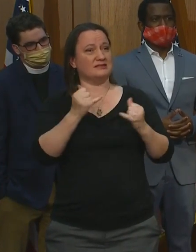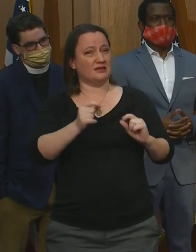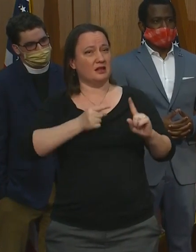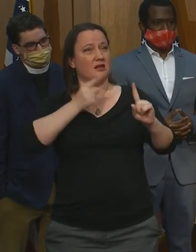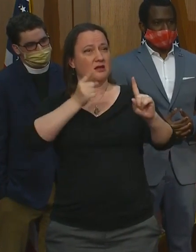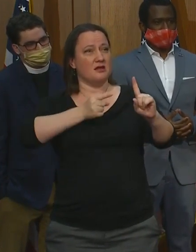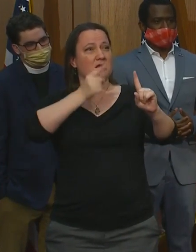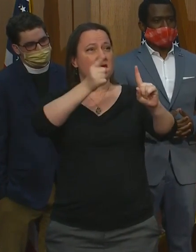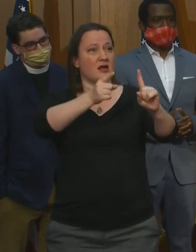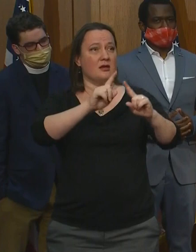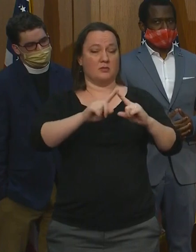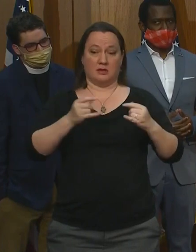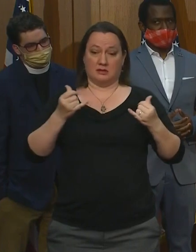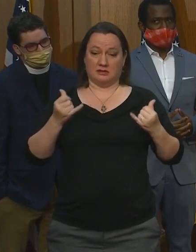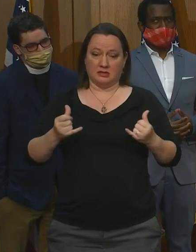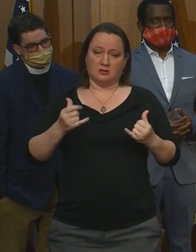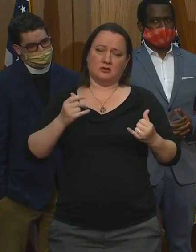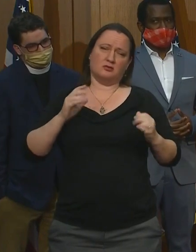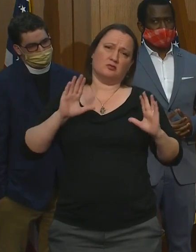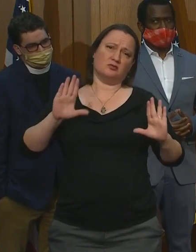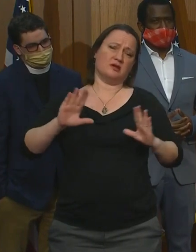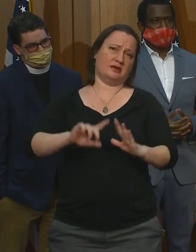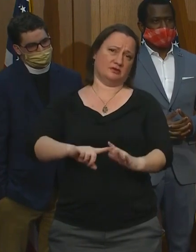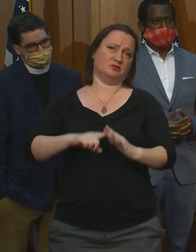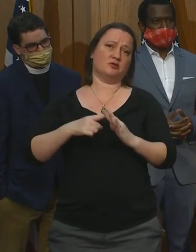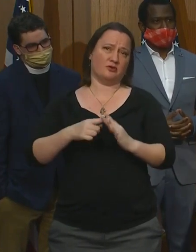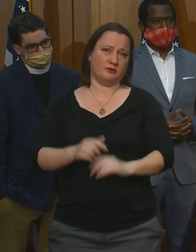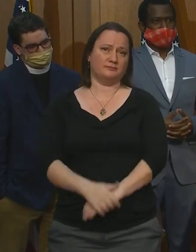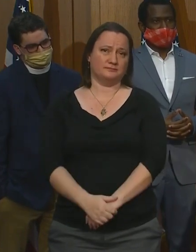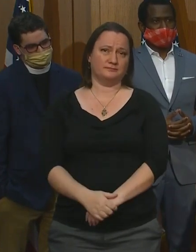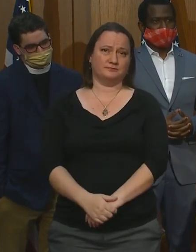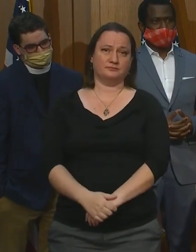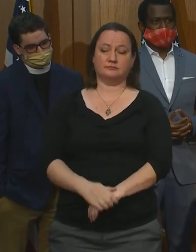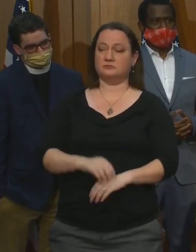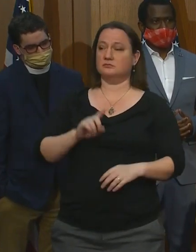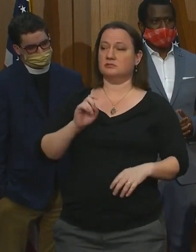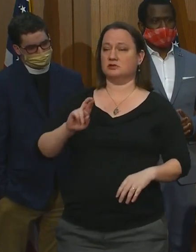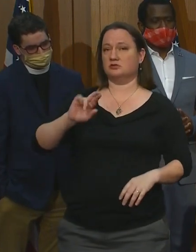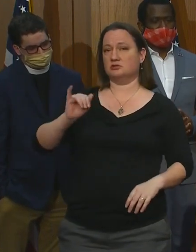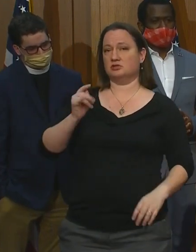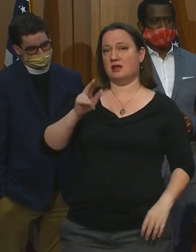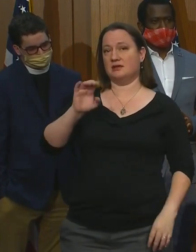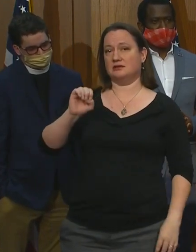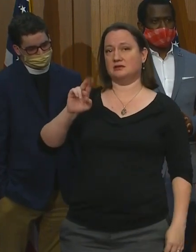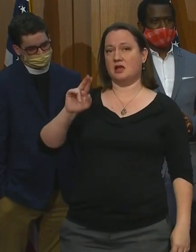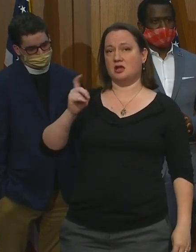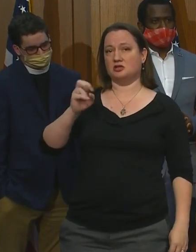SO MUCH MORE WORK TO DO. THIS